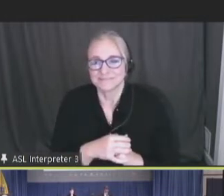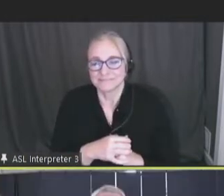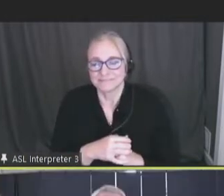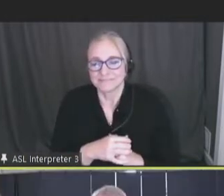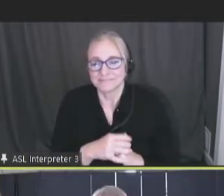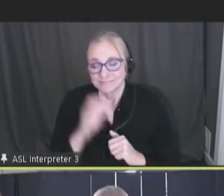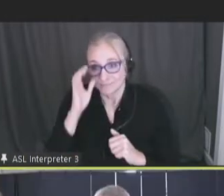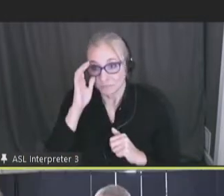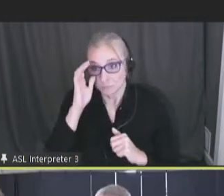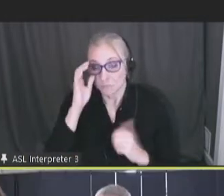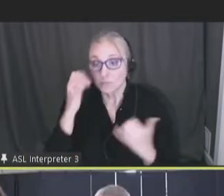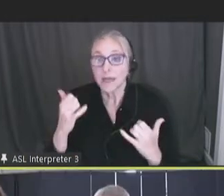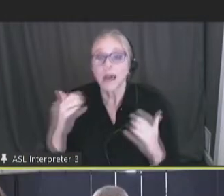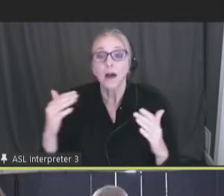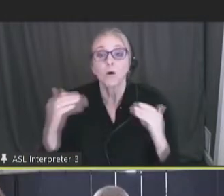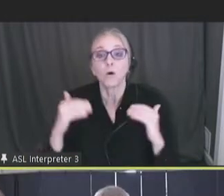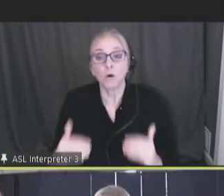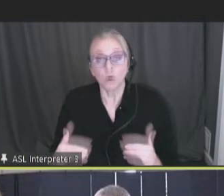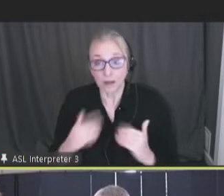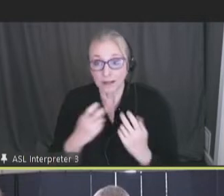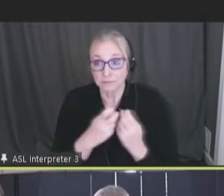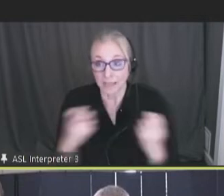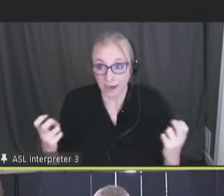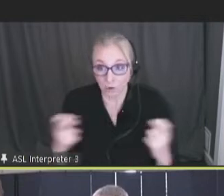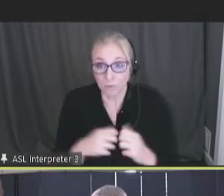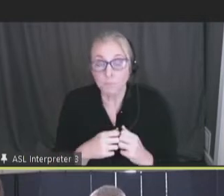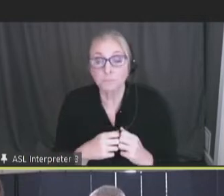Robert Hopkins: We're now going to move to our next panel. Our next panel is entitled,